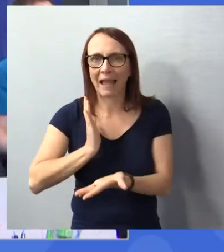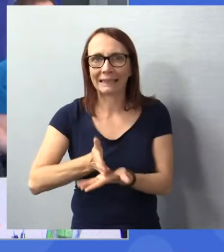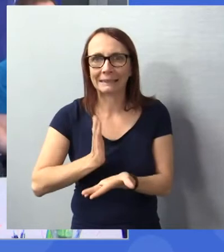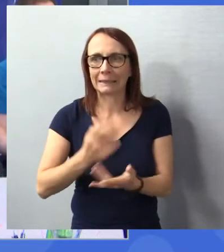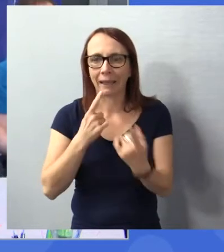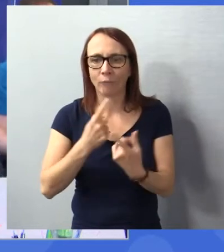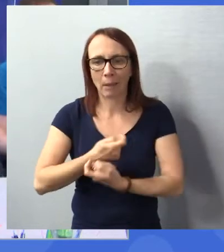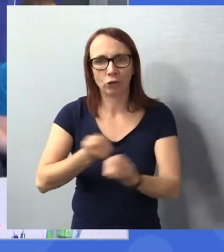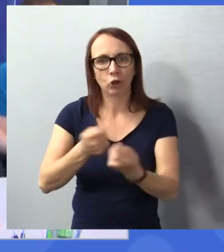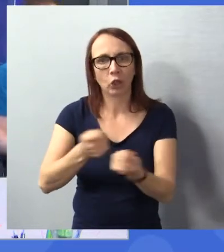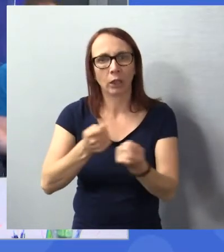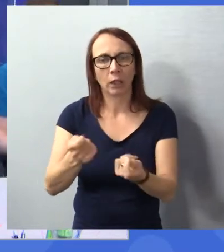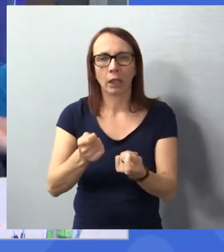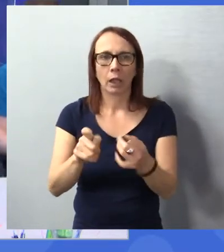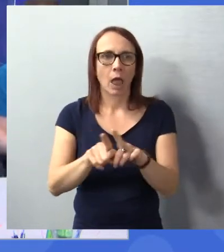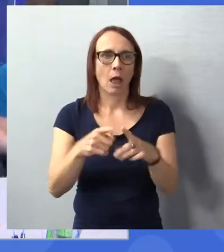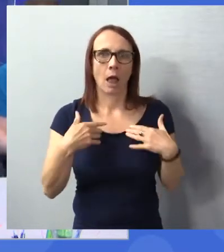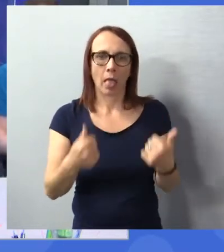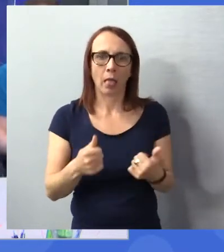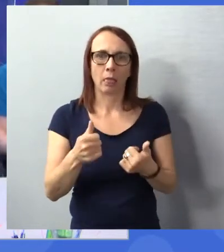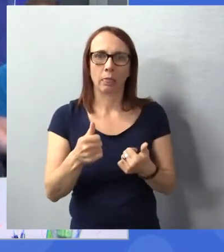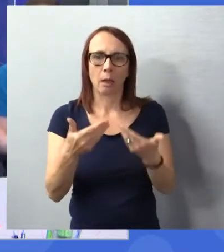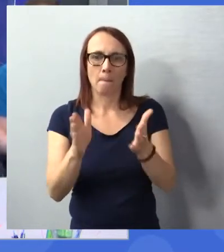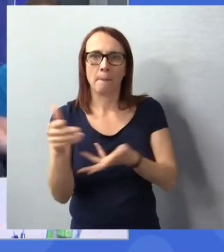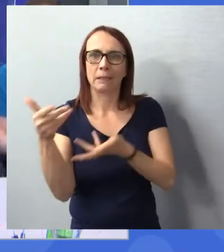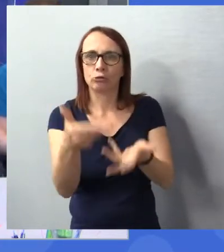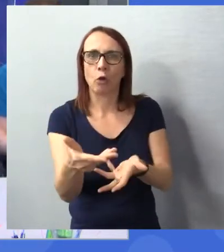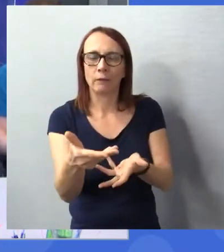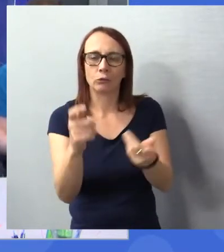information on issues such as health public service reform education and a